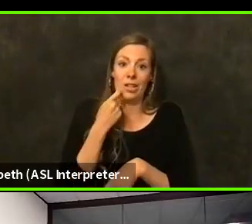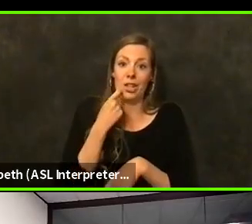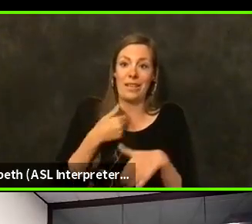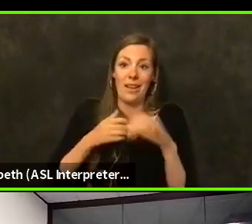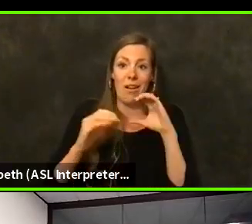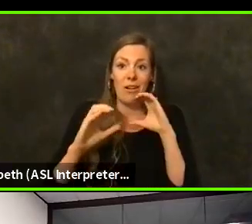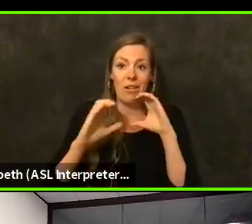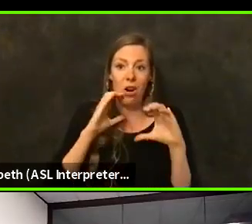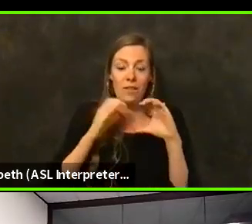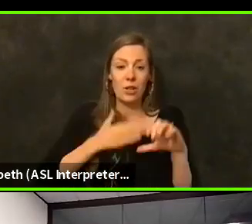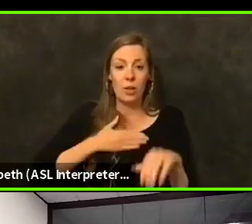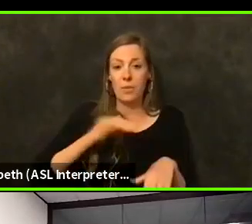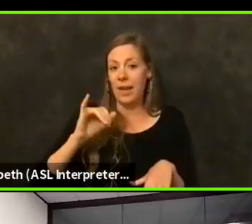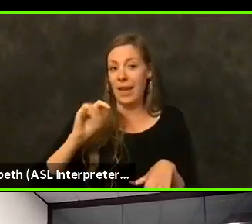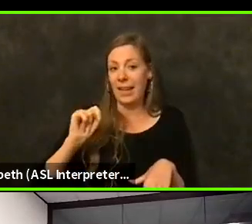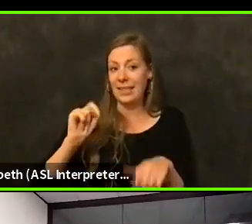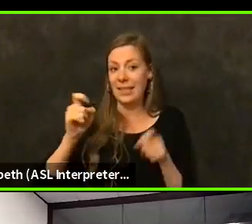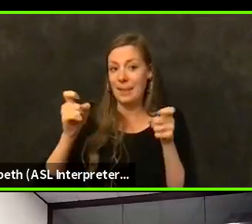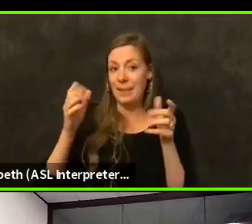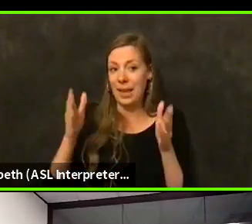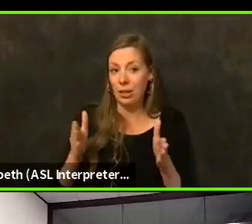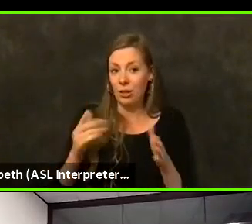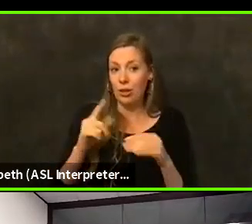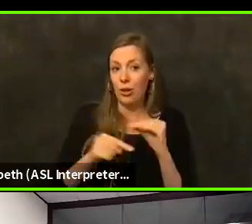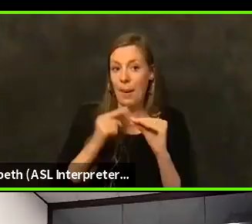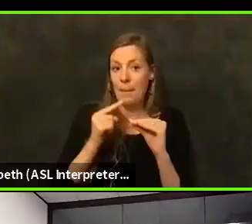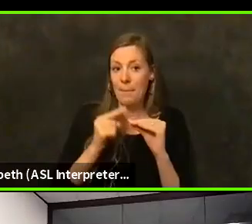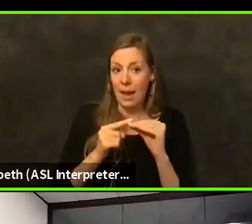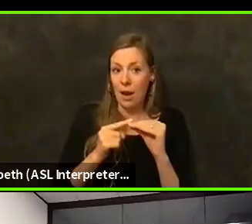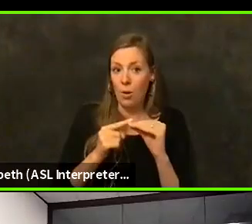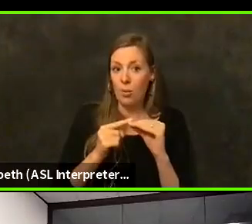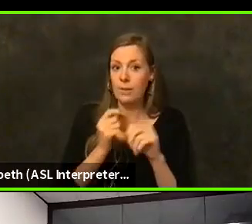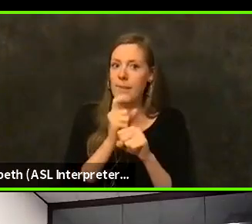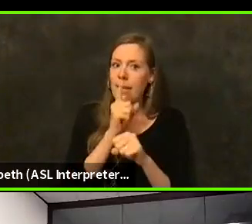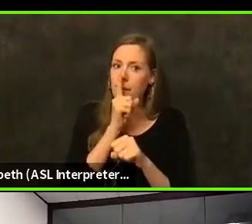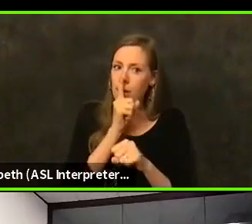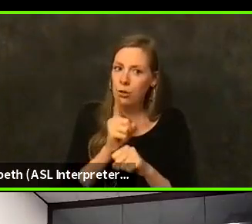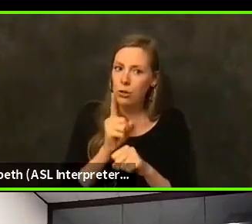my I.T. manager about ensuring that our providers have